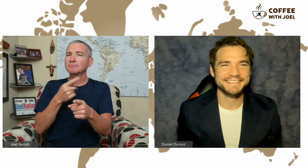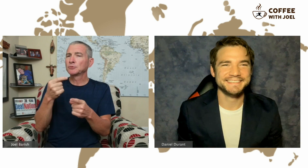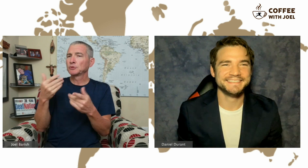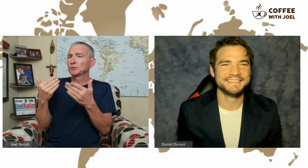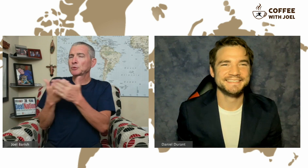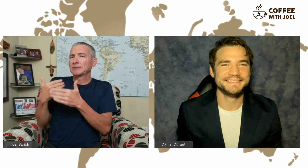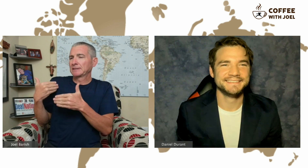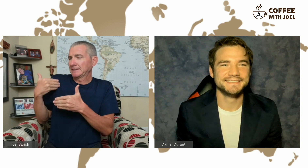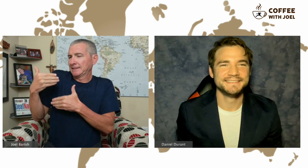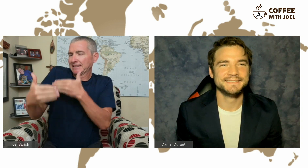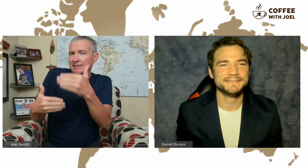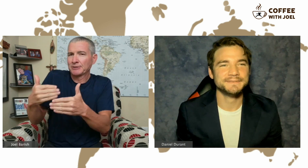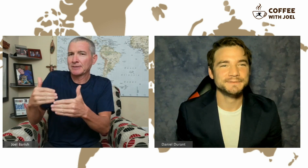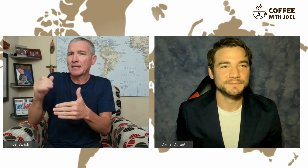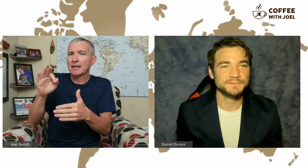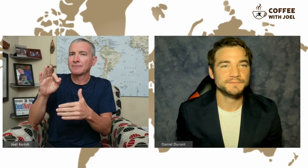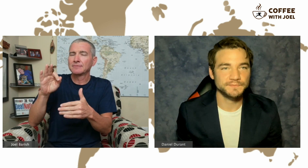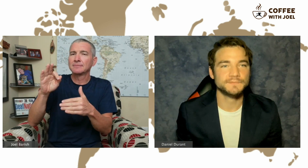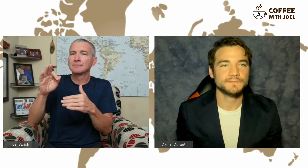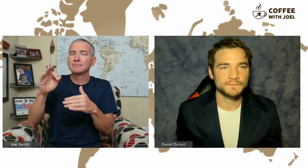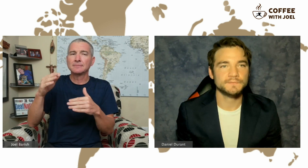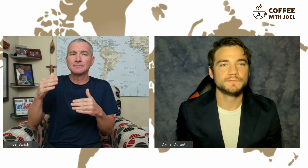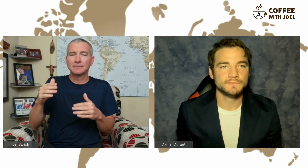I’m curious, what advice do you have to share